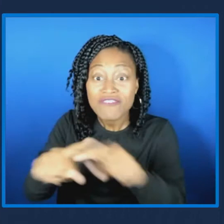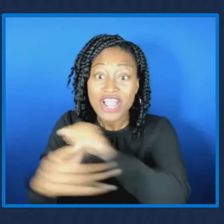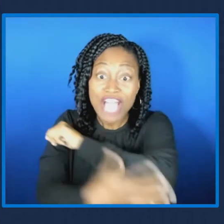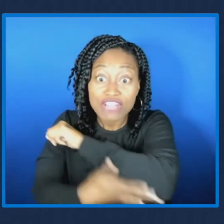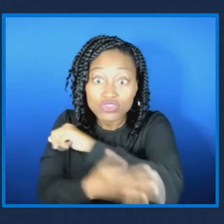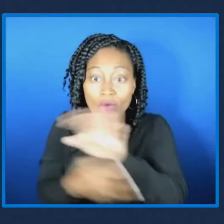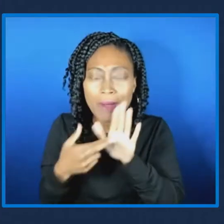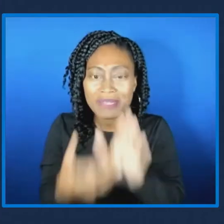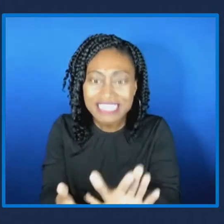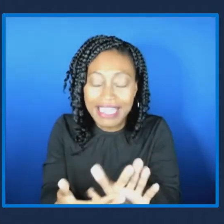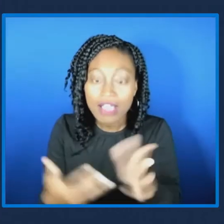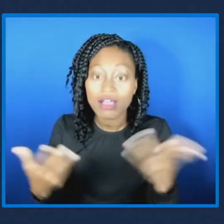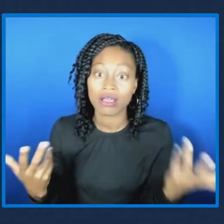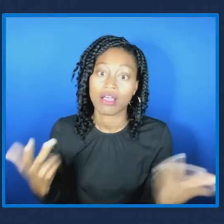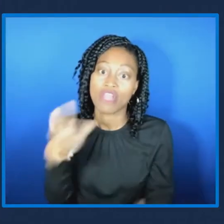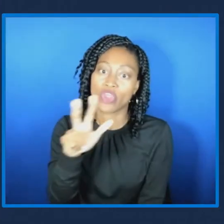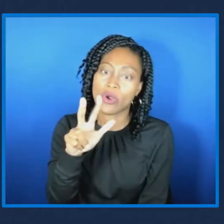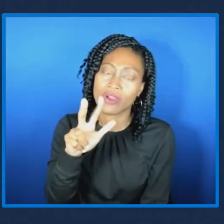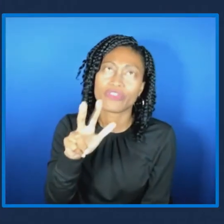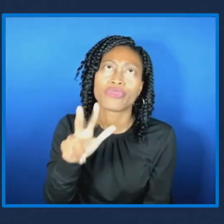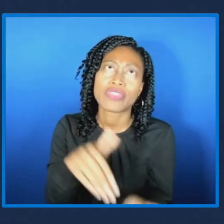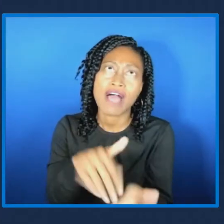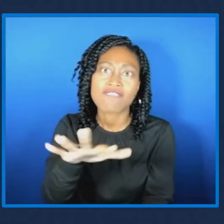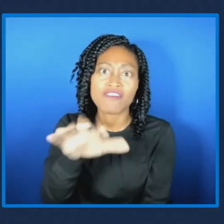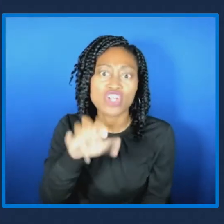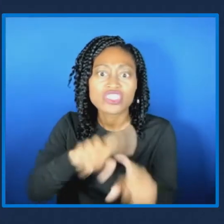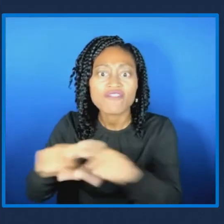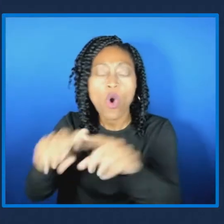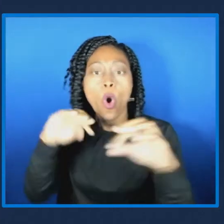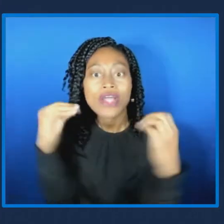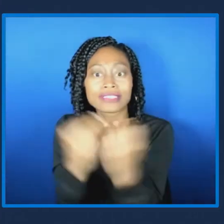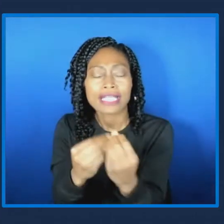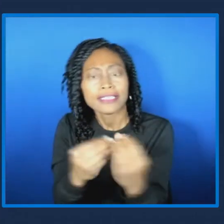and 3,500 different organizations that are coming together.